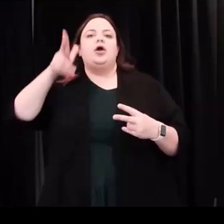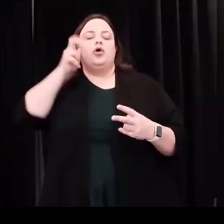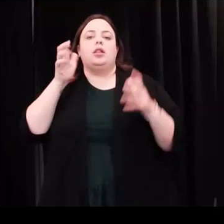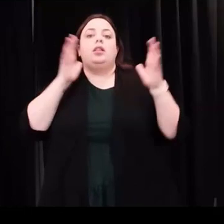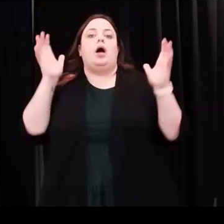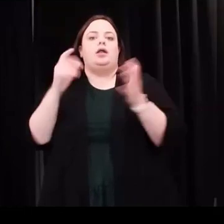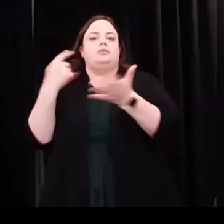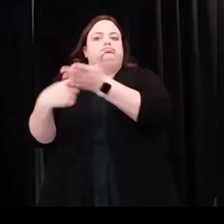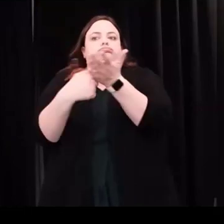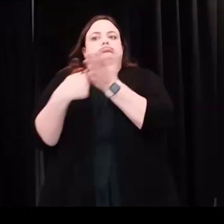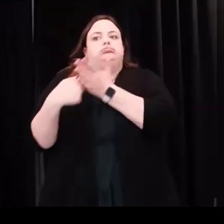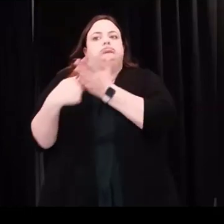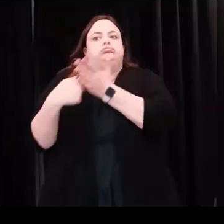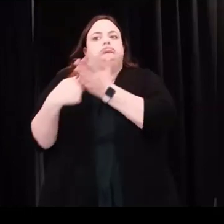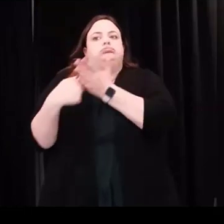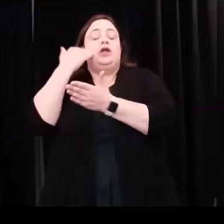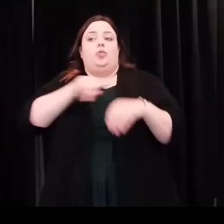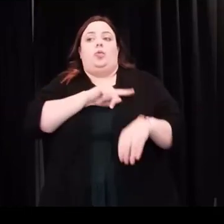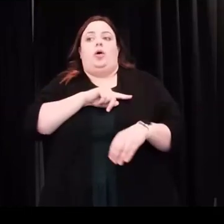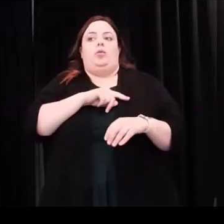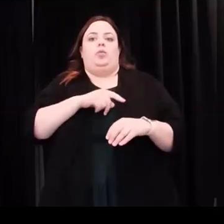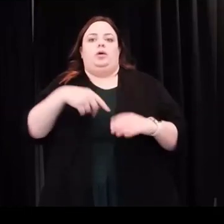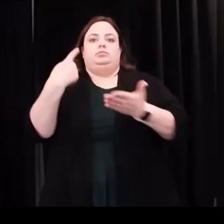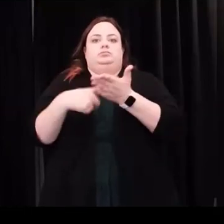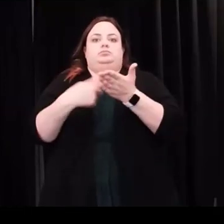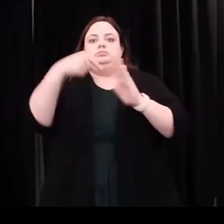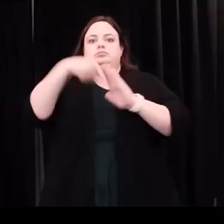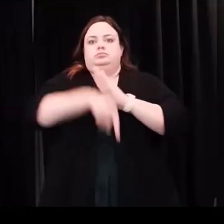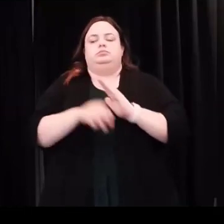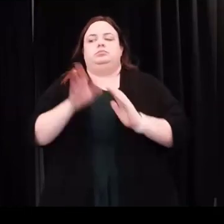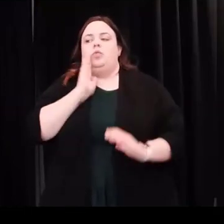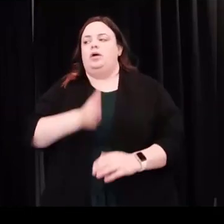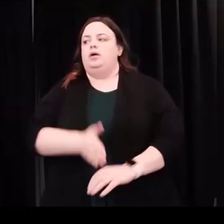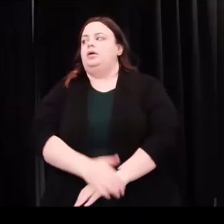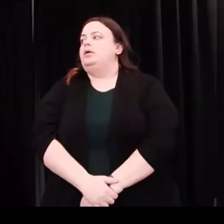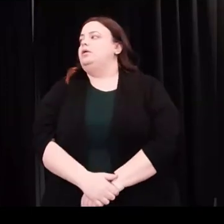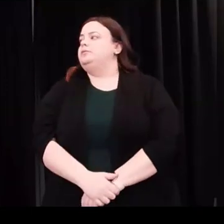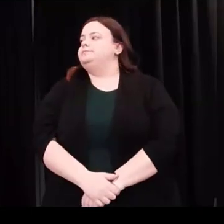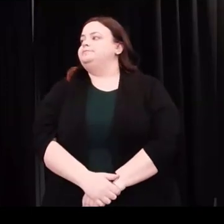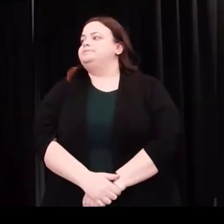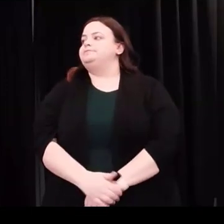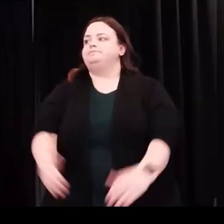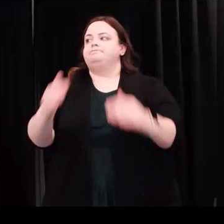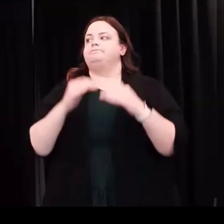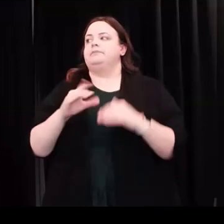so I know you guys were talking through these. Oh, she's got one. And then we'll go to Dax.